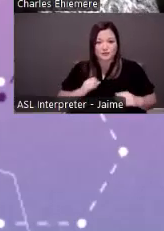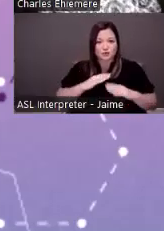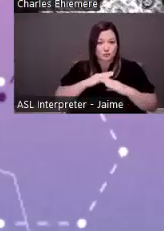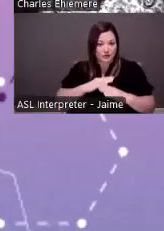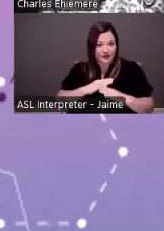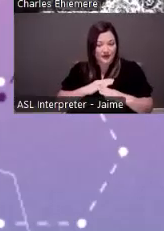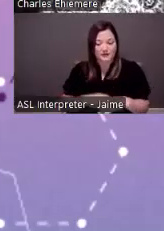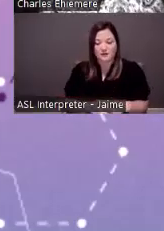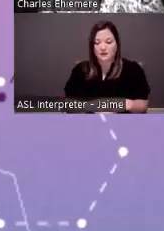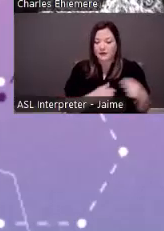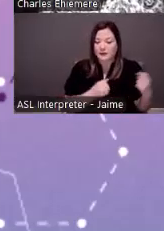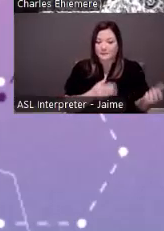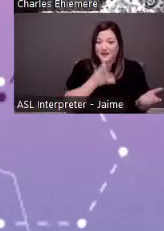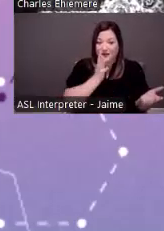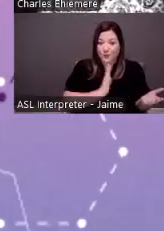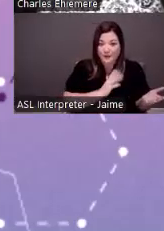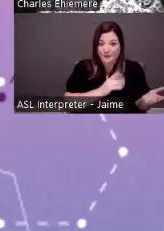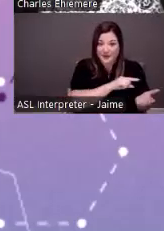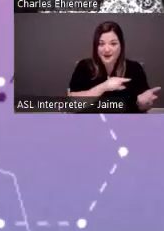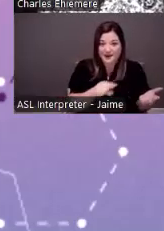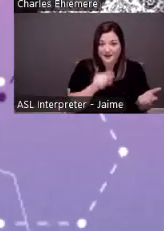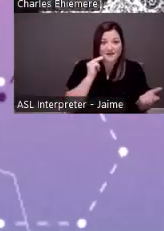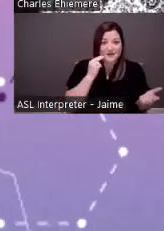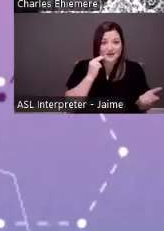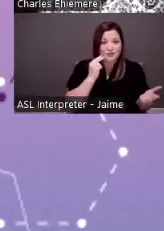lack access to reliable health information,